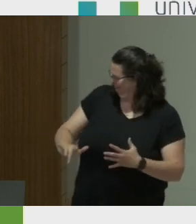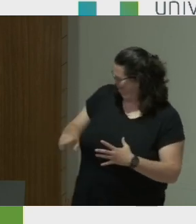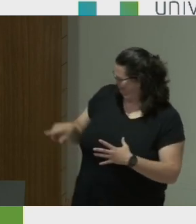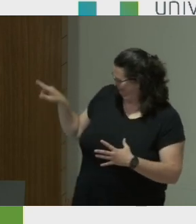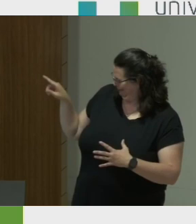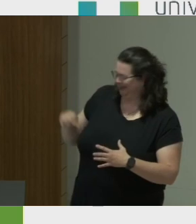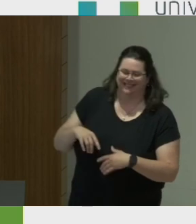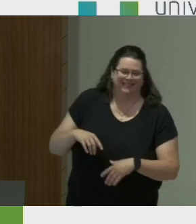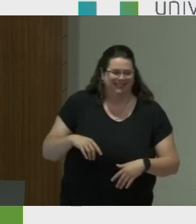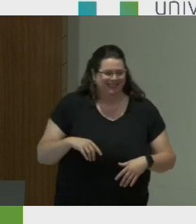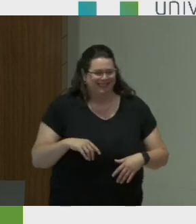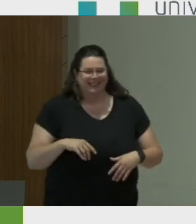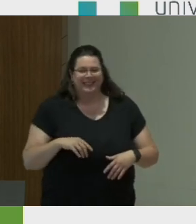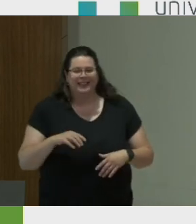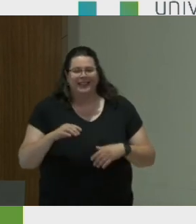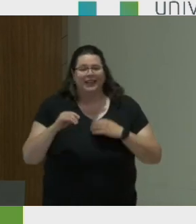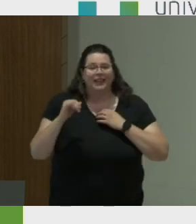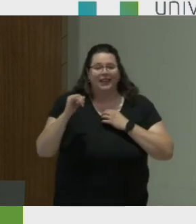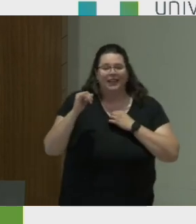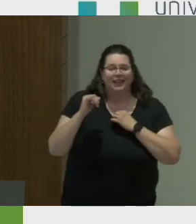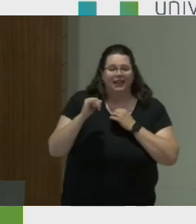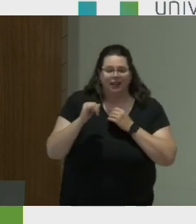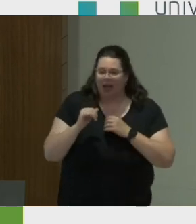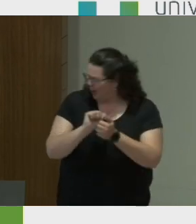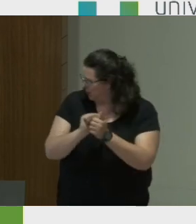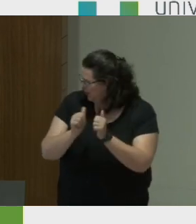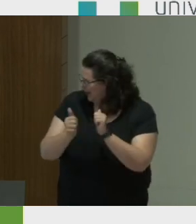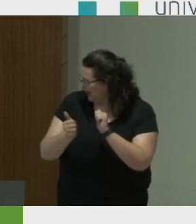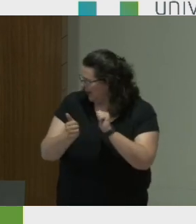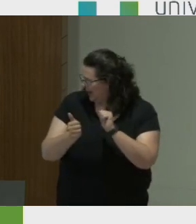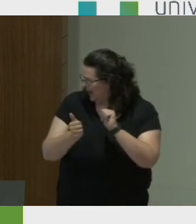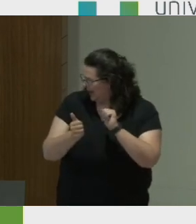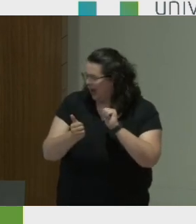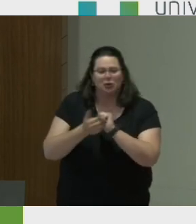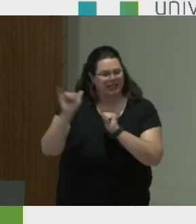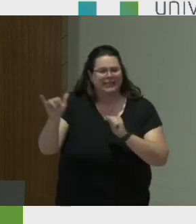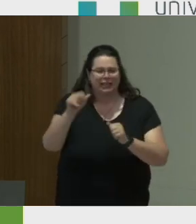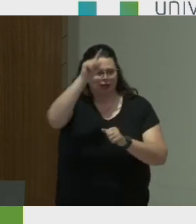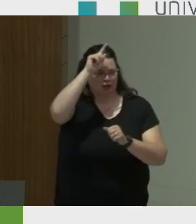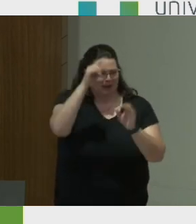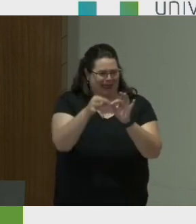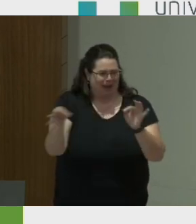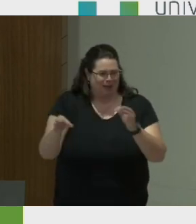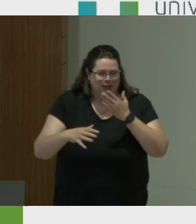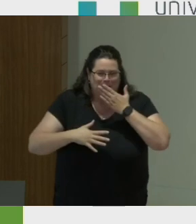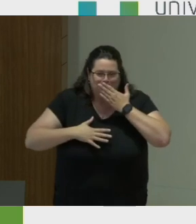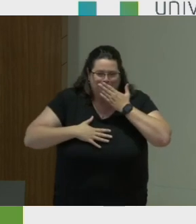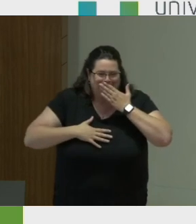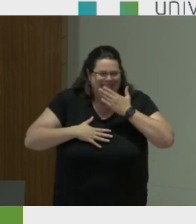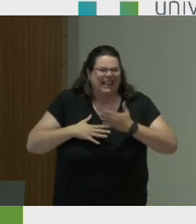So if you have, we will change that in the document, you have the young age of the child,